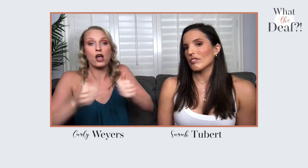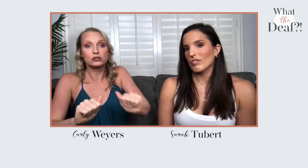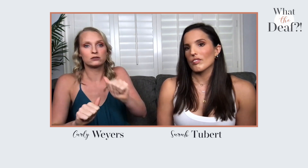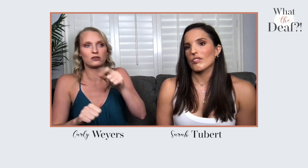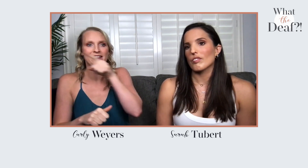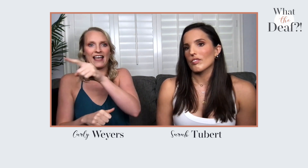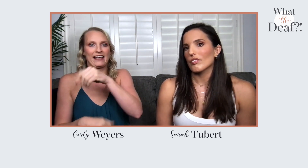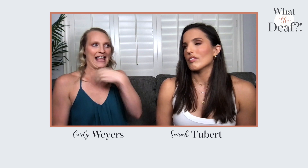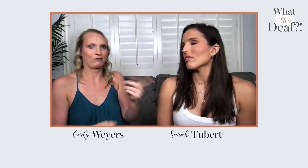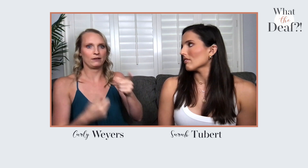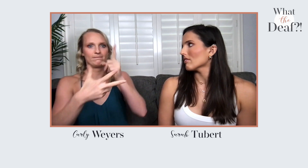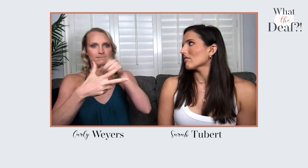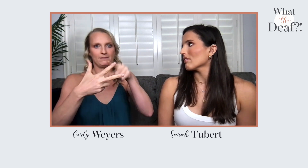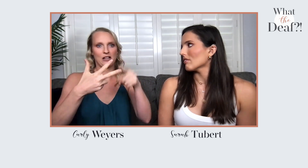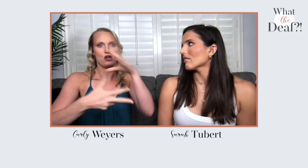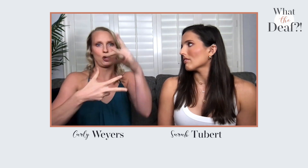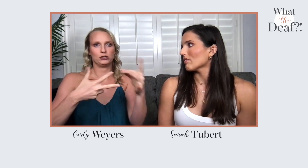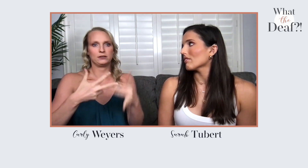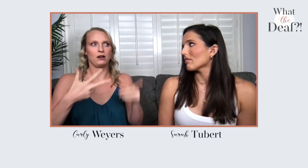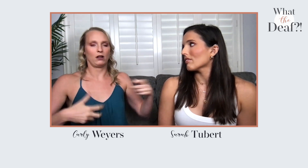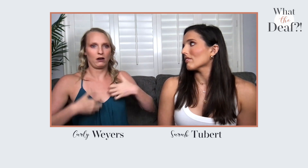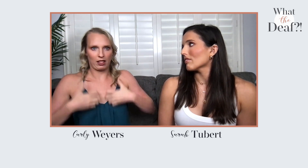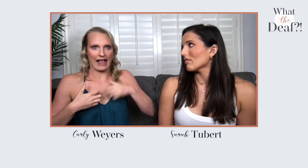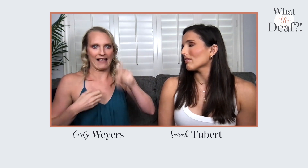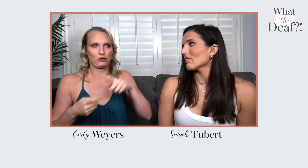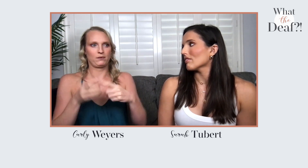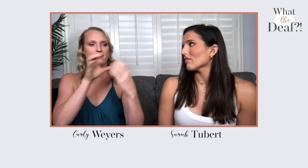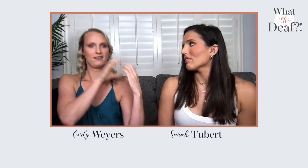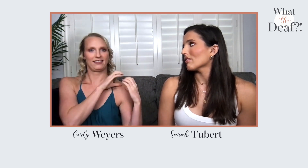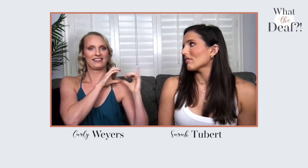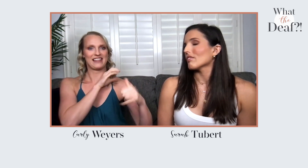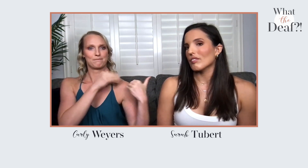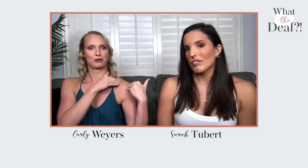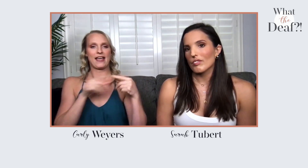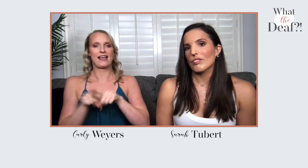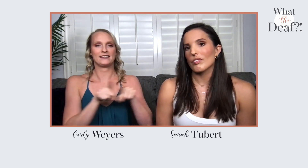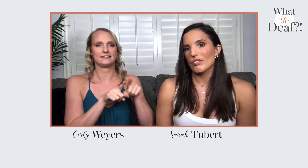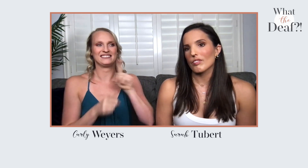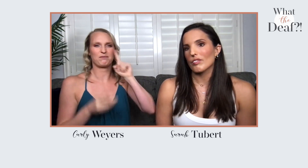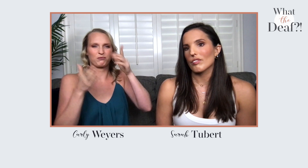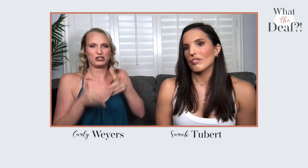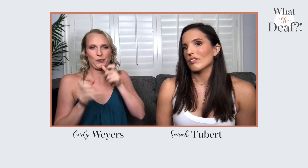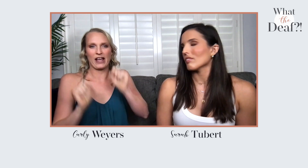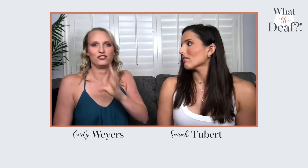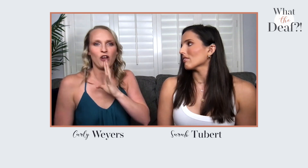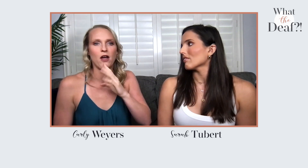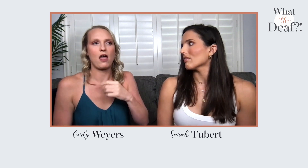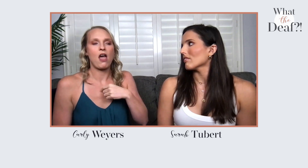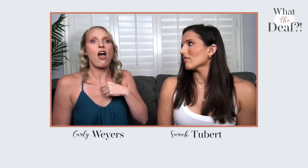They give her three choices and she's insecure about having to carry that burden as a deaf person who can talk.